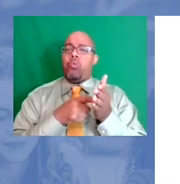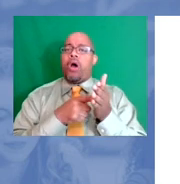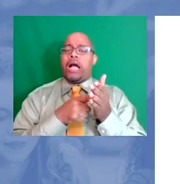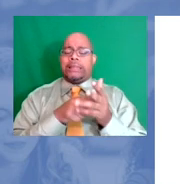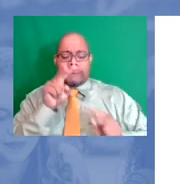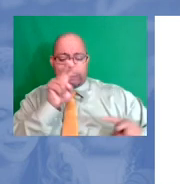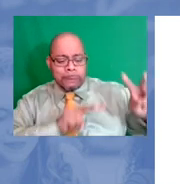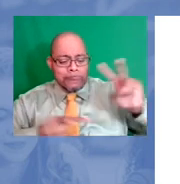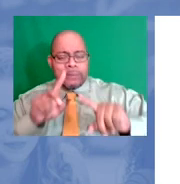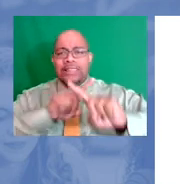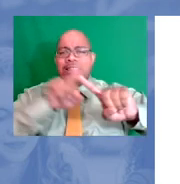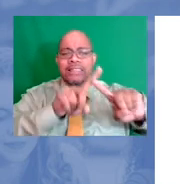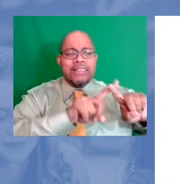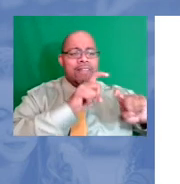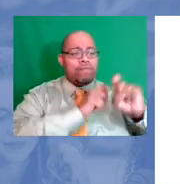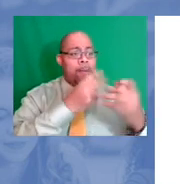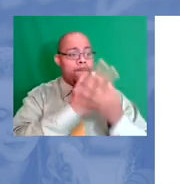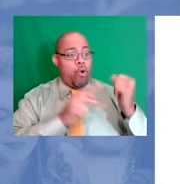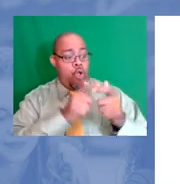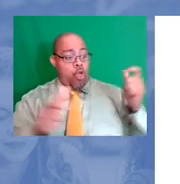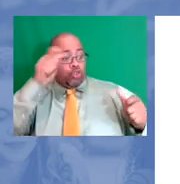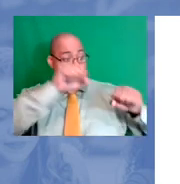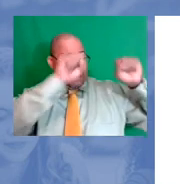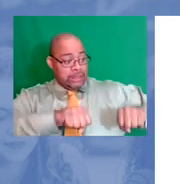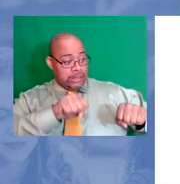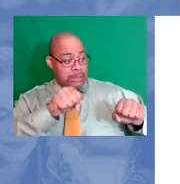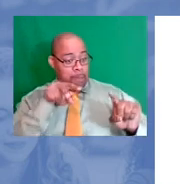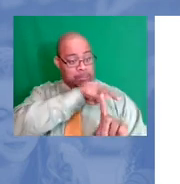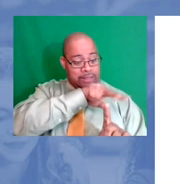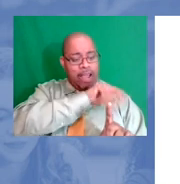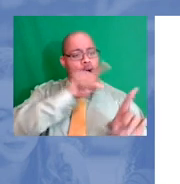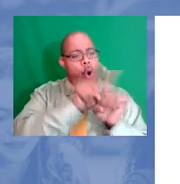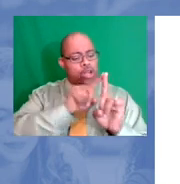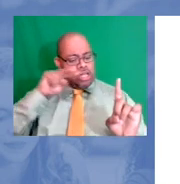FROM BOTH A LARGER SYSTEMS PERSPECTIVE AND AN INDIVIDUAL STUDENT'S PERSPECTIVE AND THEN